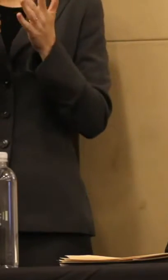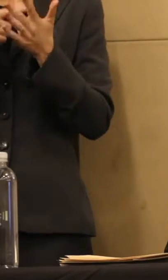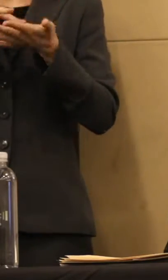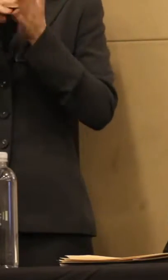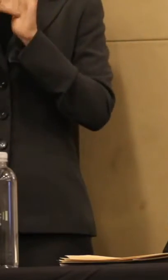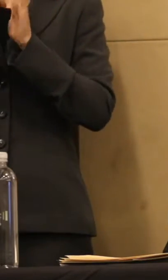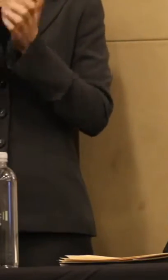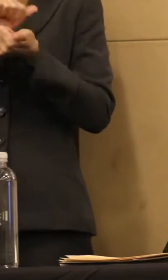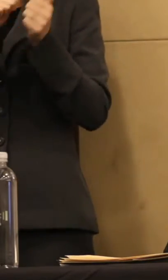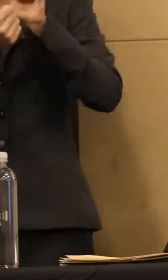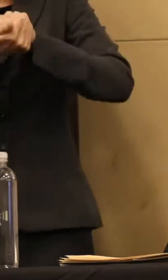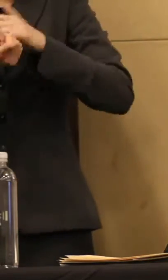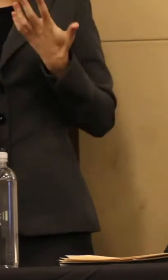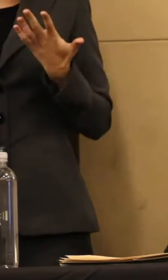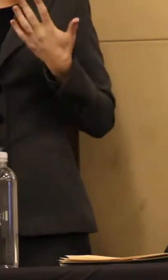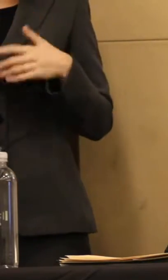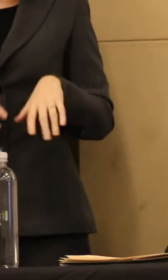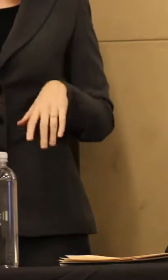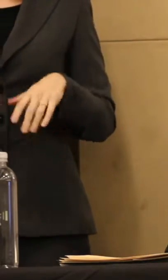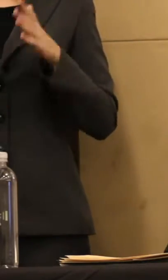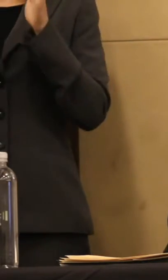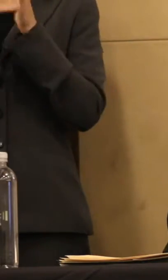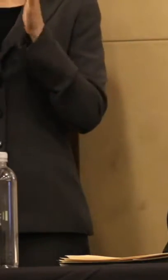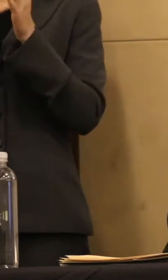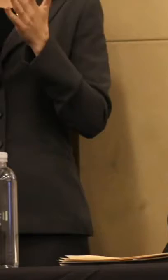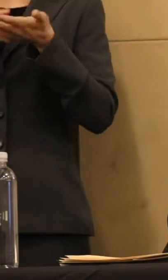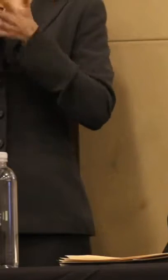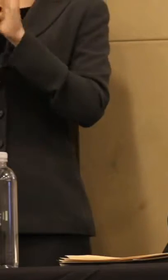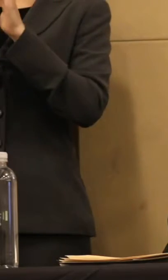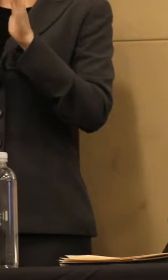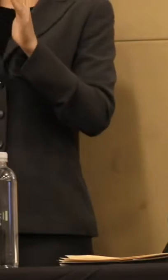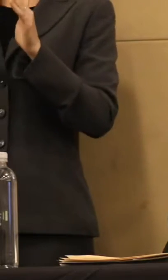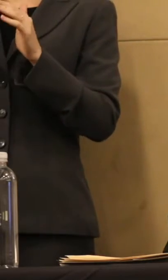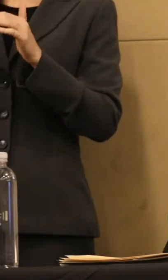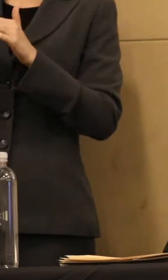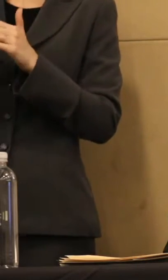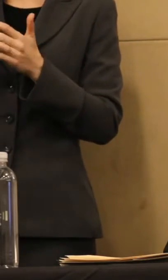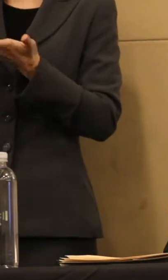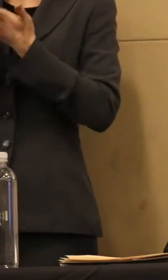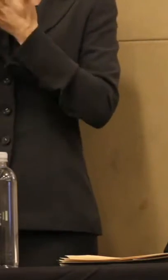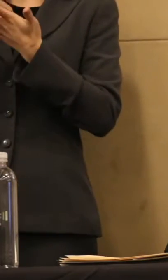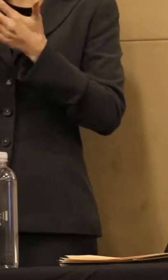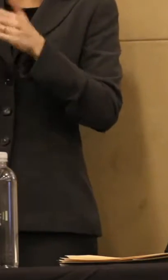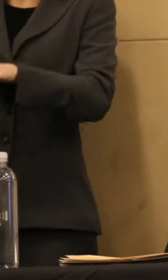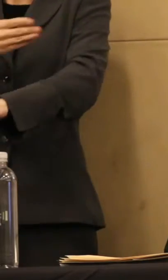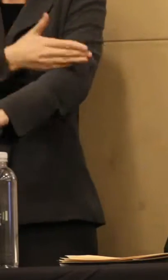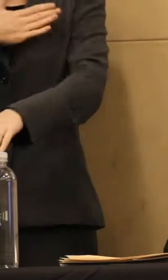know, something to enhance your work. Our office runs the job accommodation network.